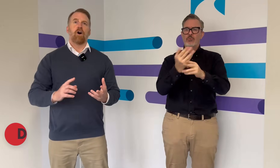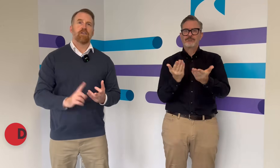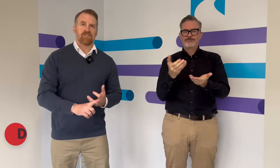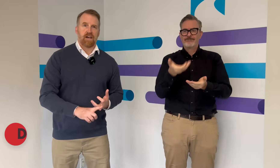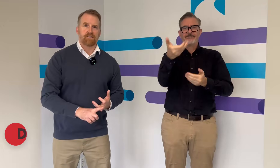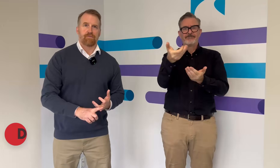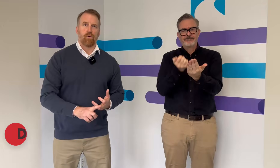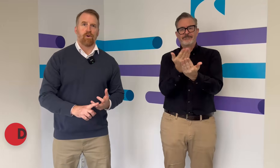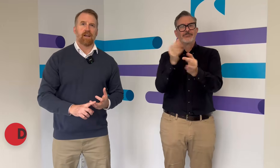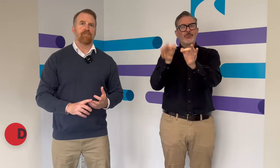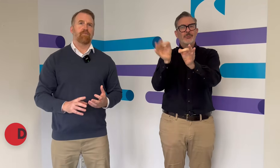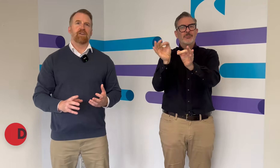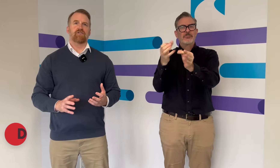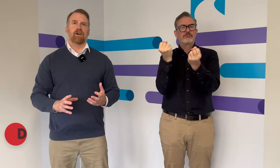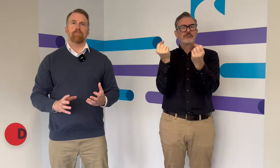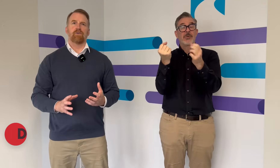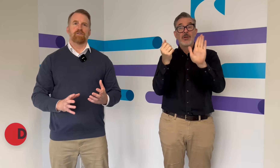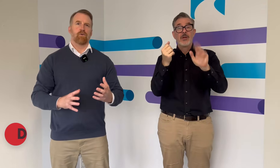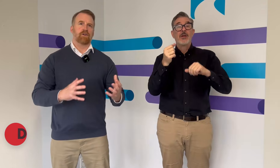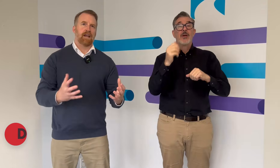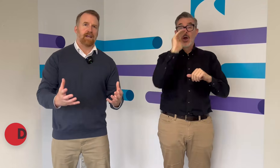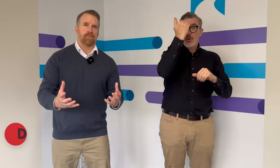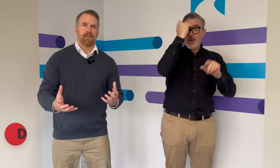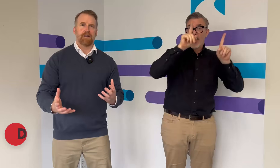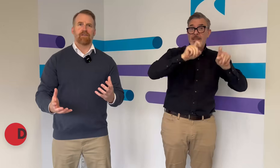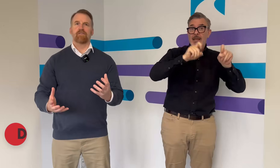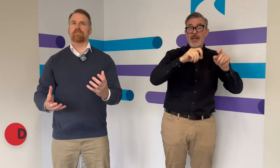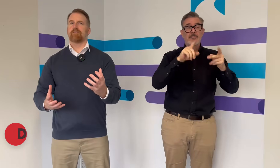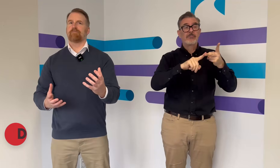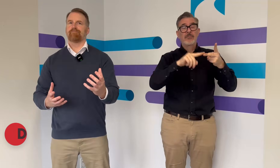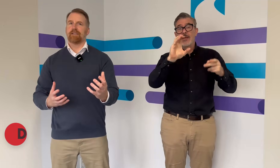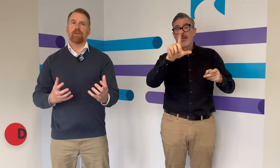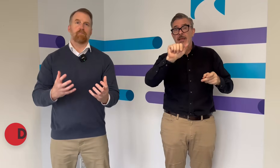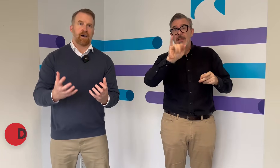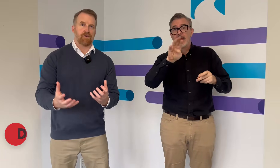It's great for that for knowledge tests, for information about your claim.